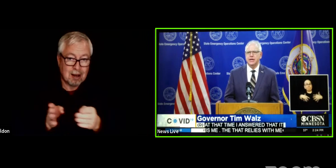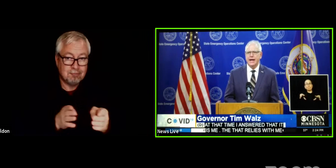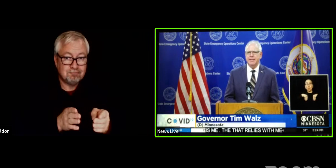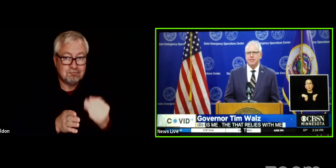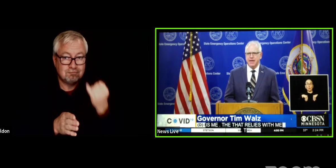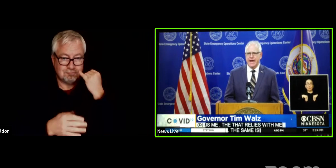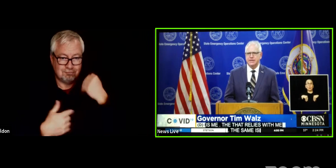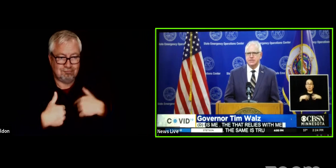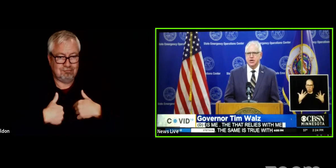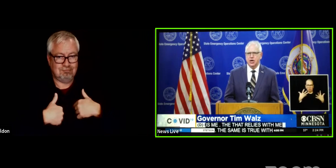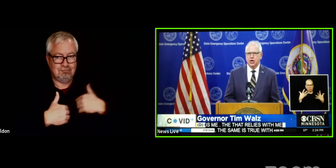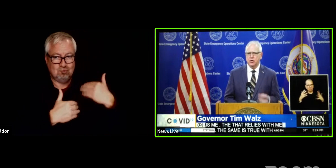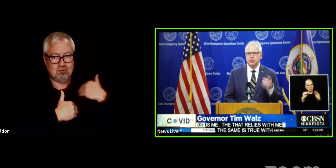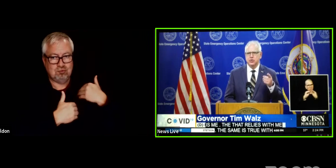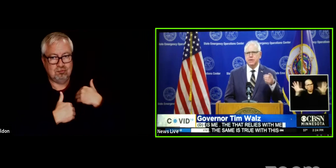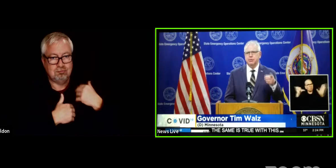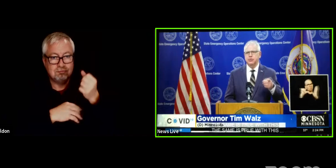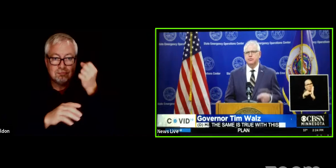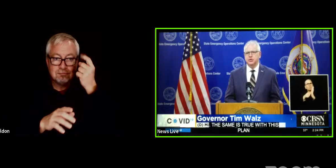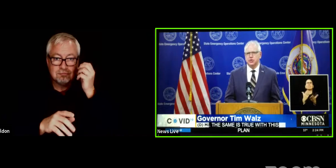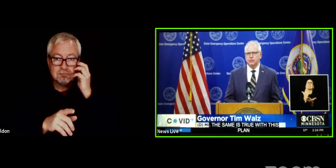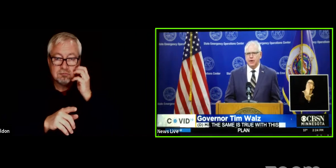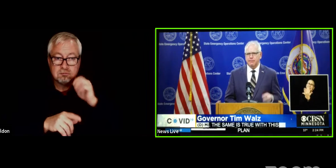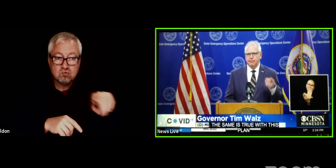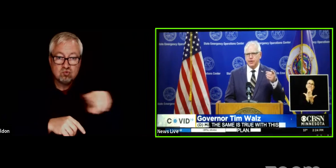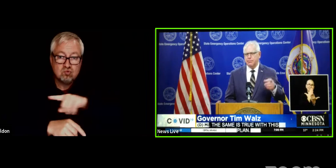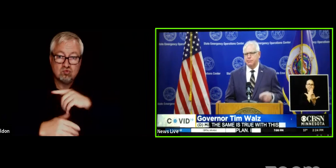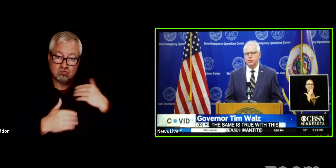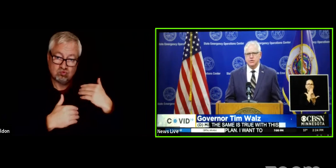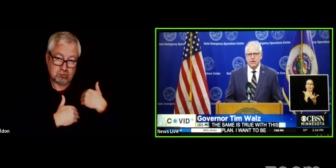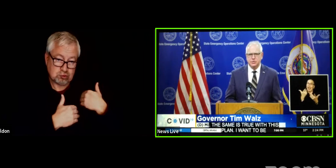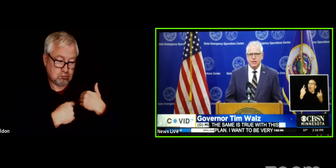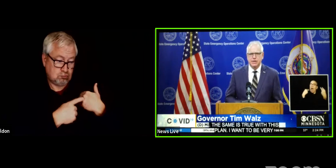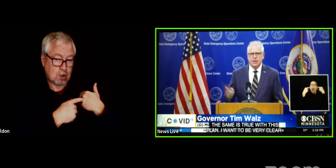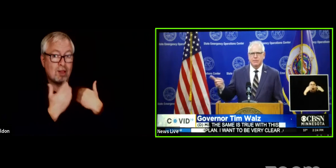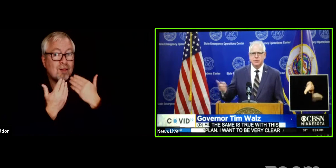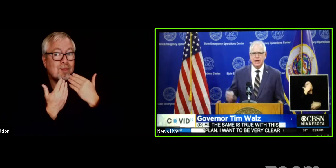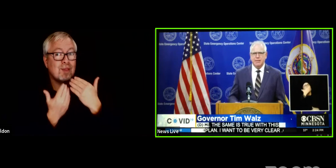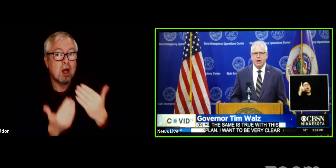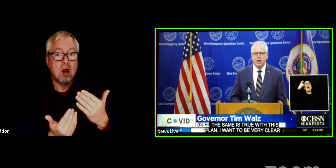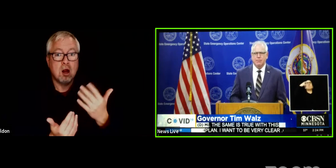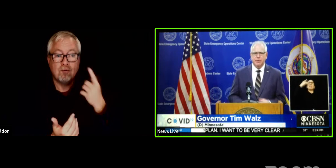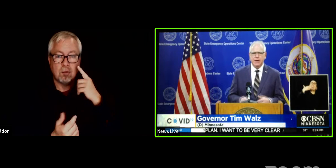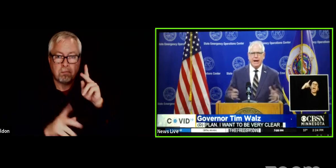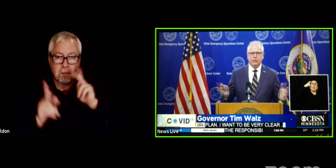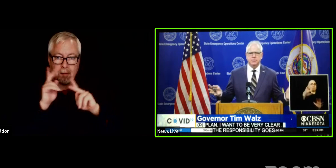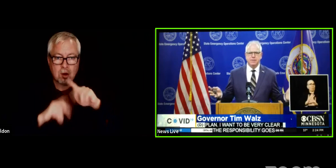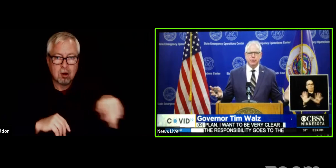AND THE THANKS GOES TO THE PEOPLE YOU'VE JUST HEARD FROM, FROM KRIS EHRESMANN, FROM JAN MALCOLM, FROM COUNTLESS PEOPLE